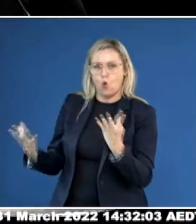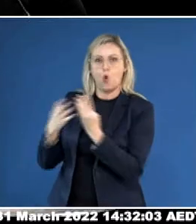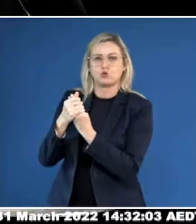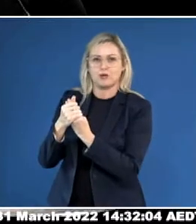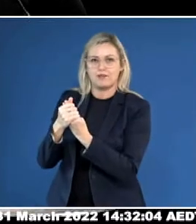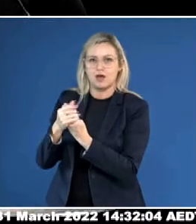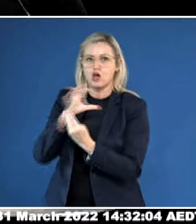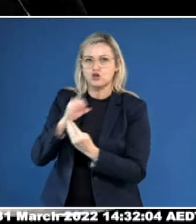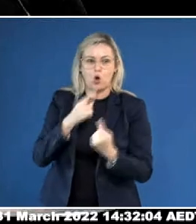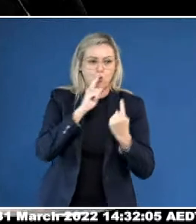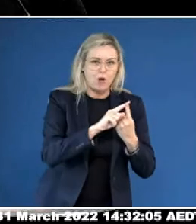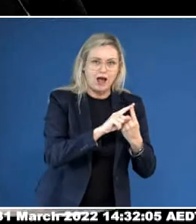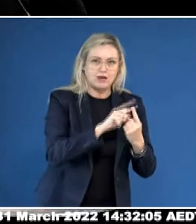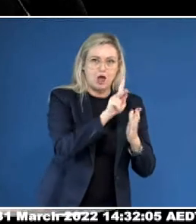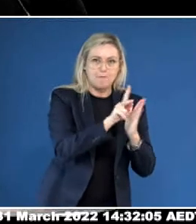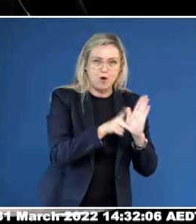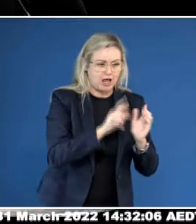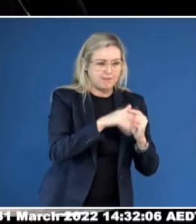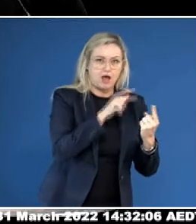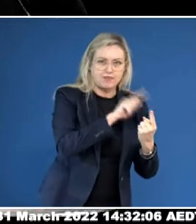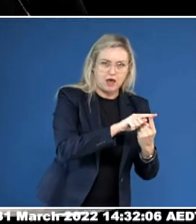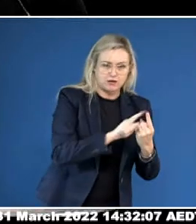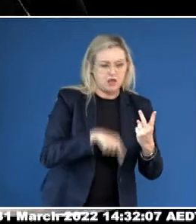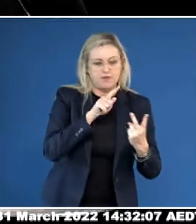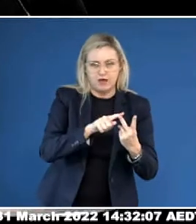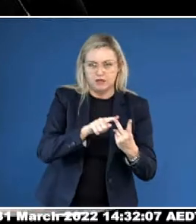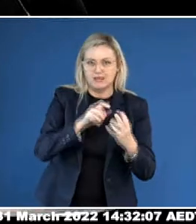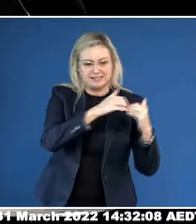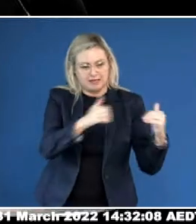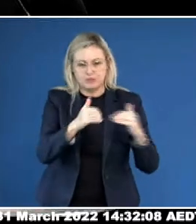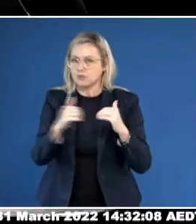intersectionality, but embed intersectionality within anti-discrimination